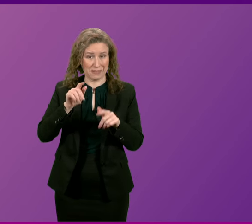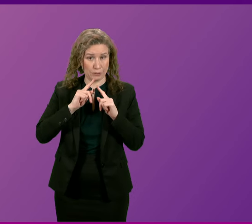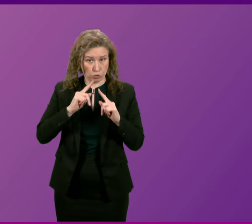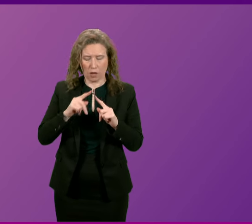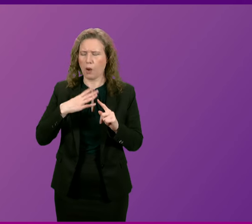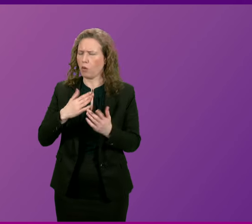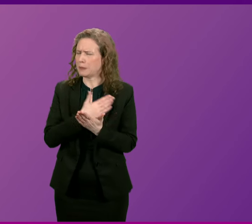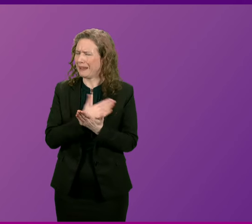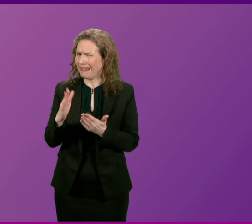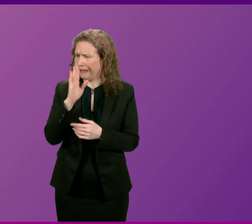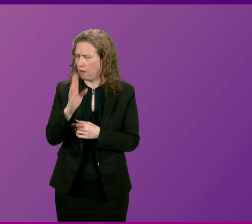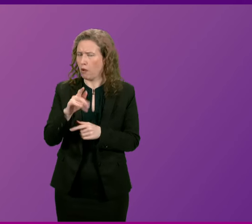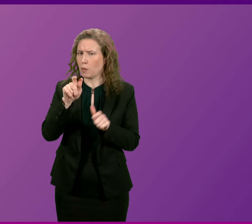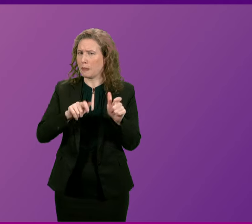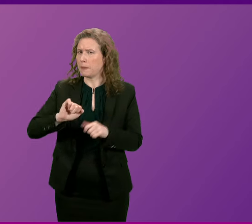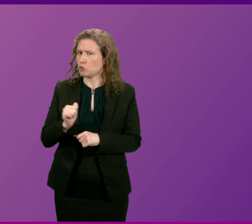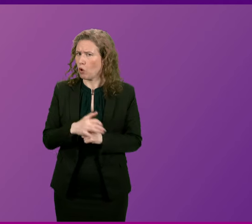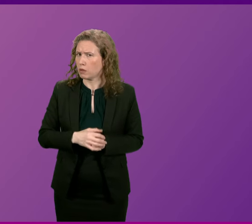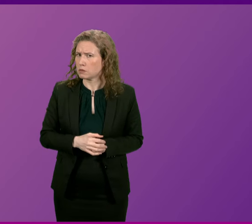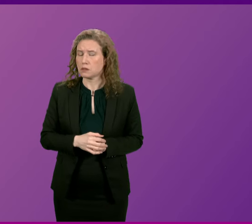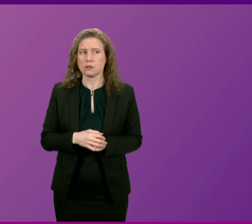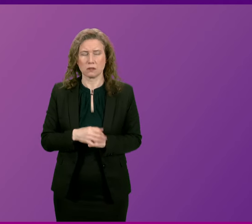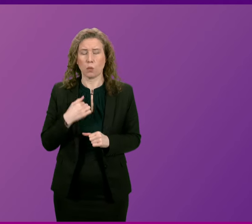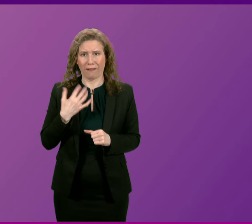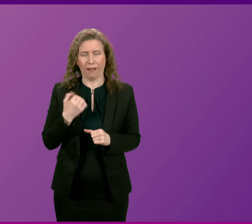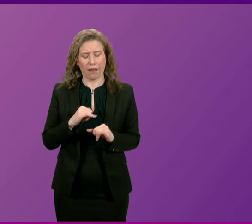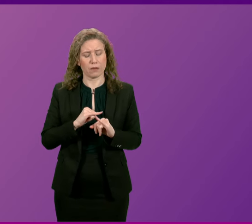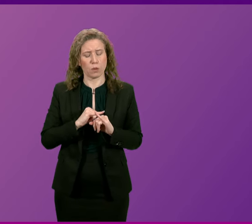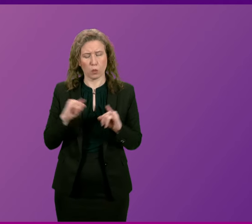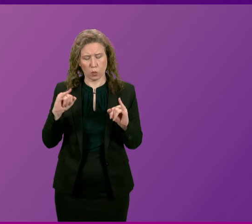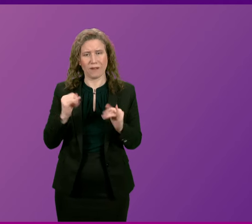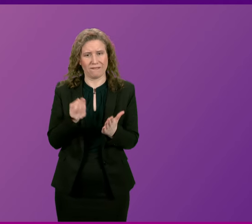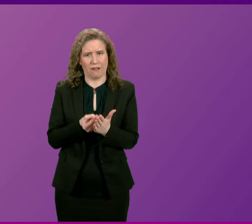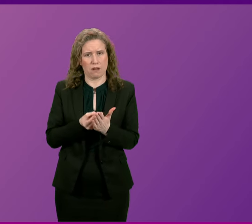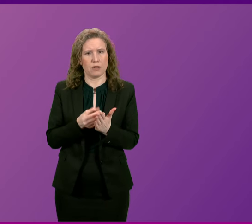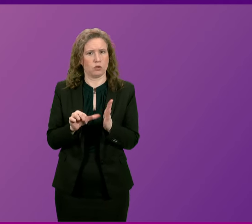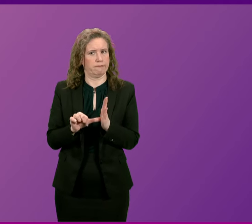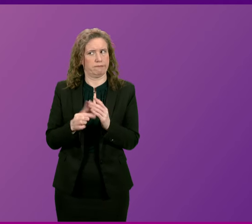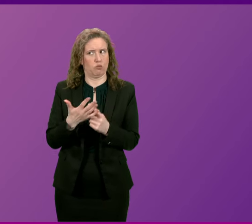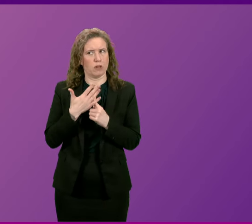people in Scotland today. We face very significant financial pressures in our